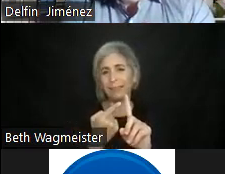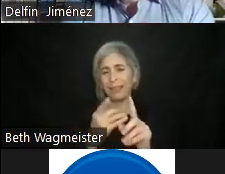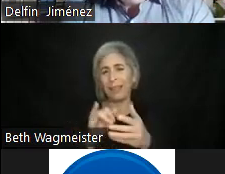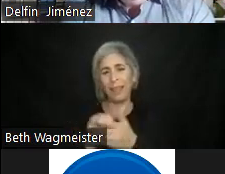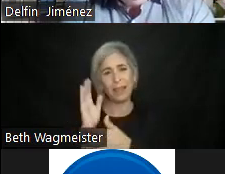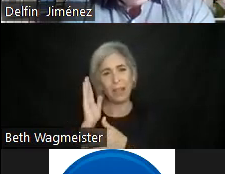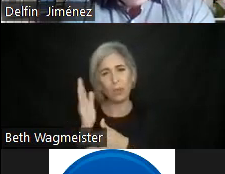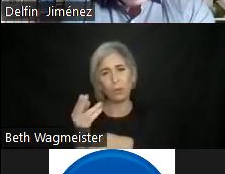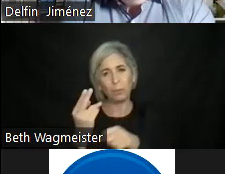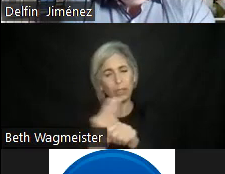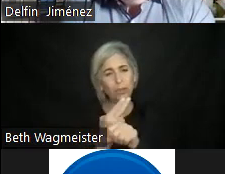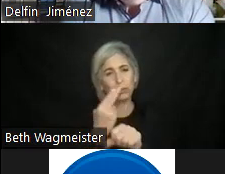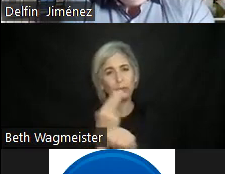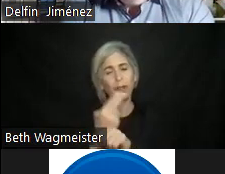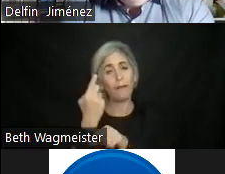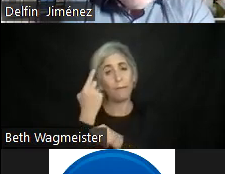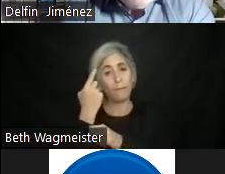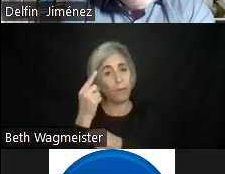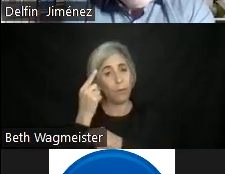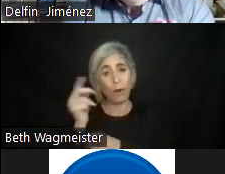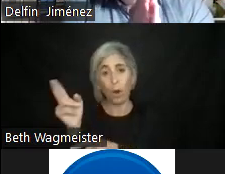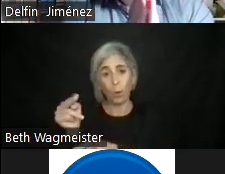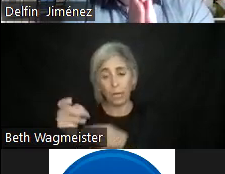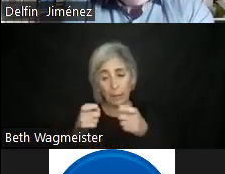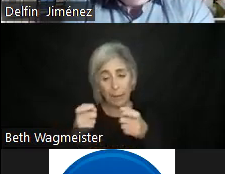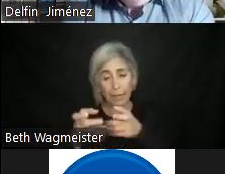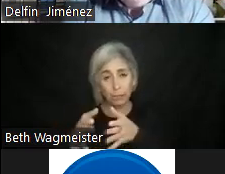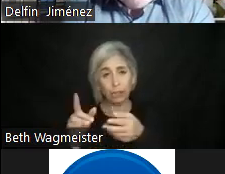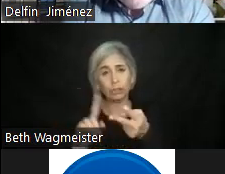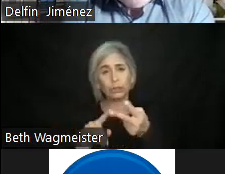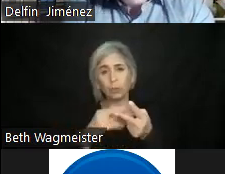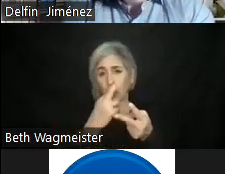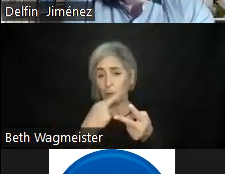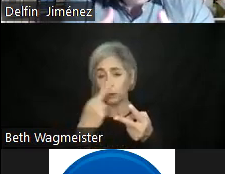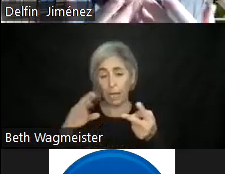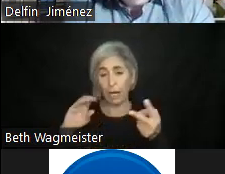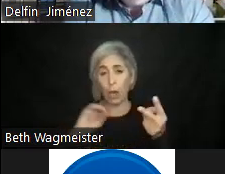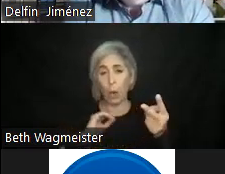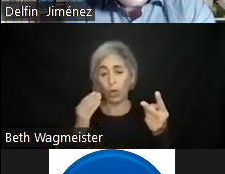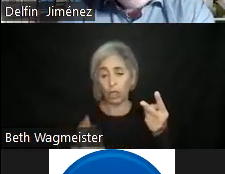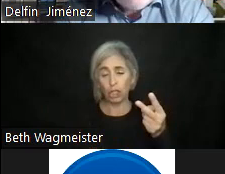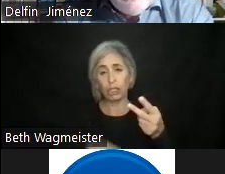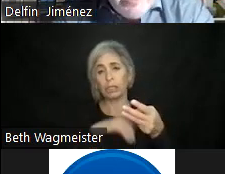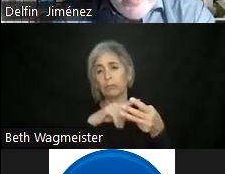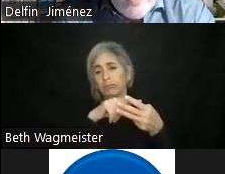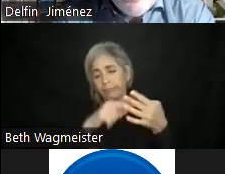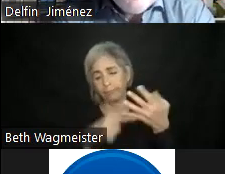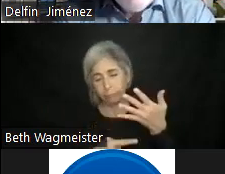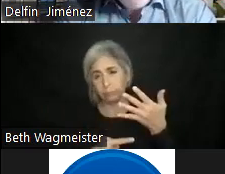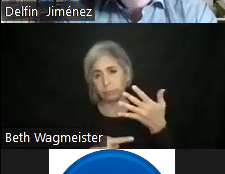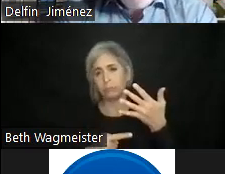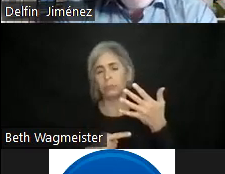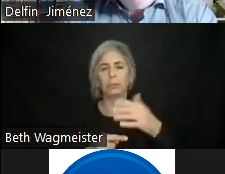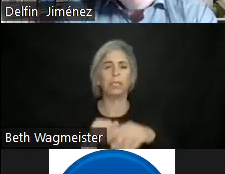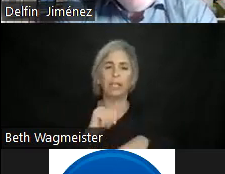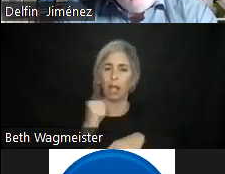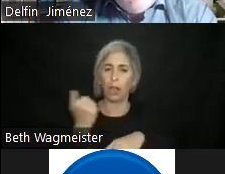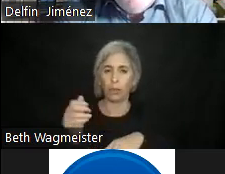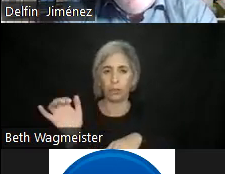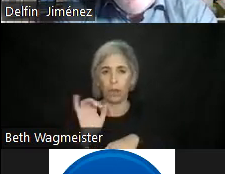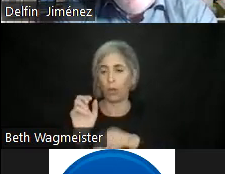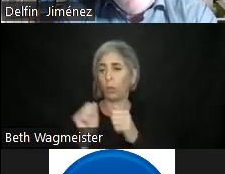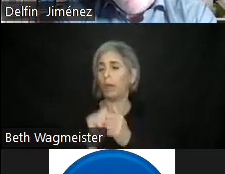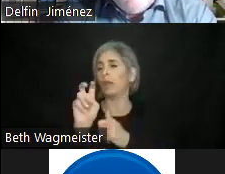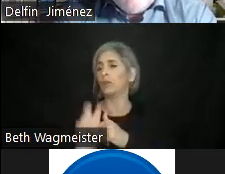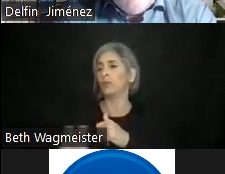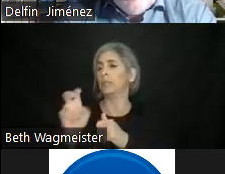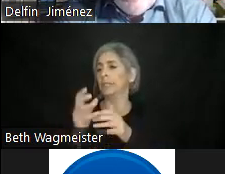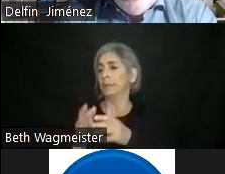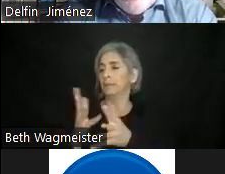useful for hotel managers and restaurant owners and other tourism managers.